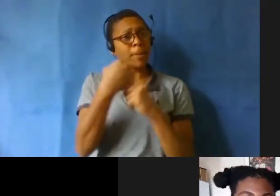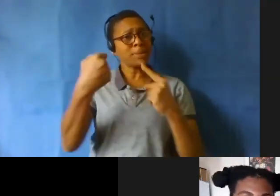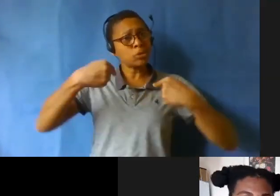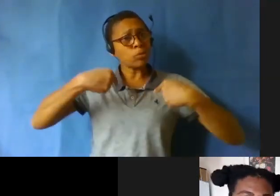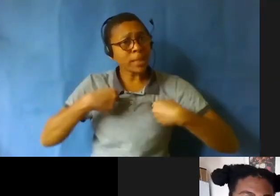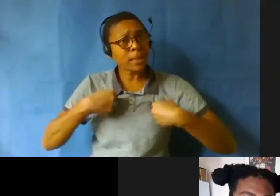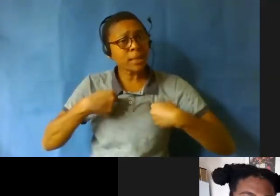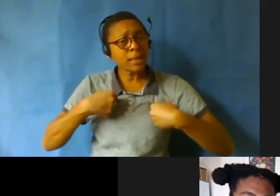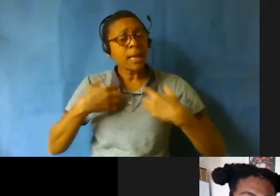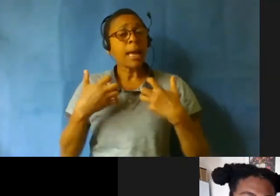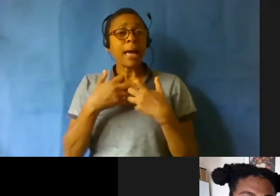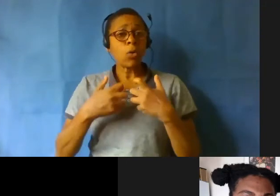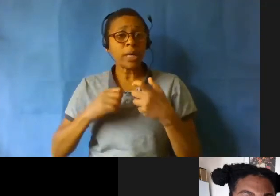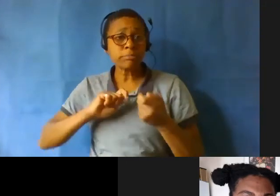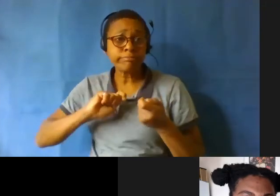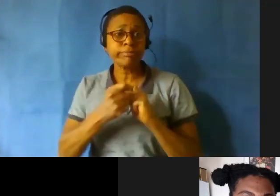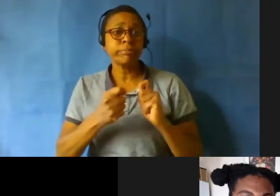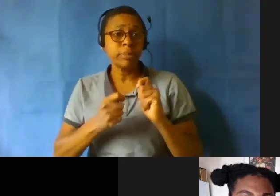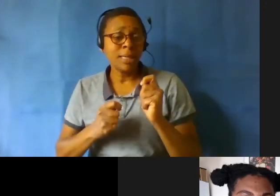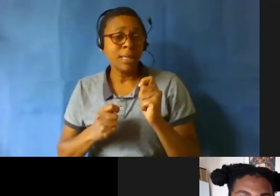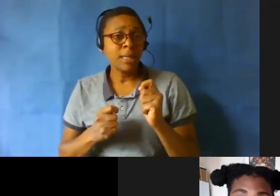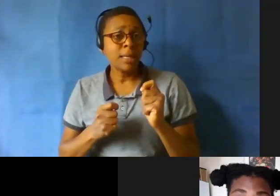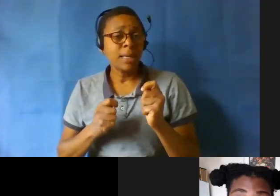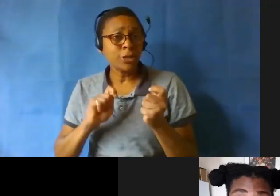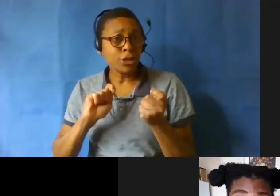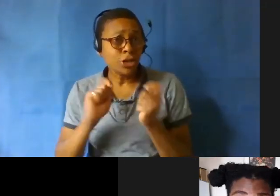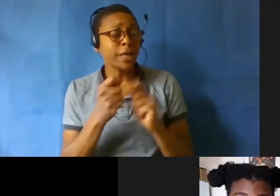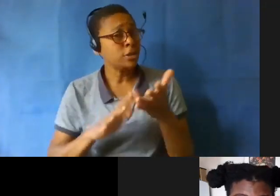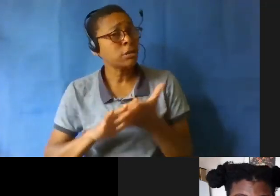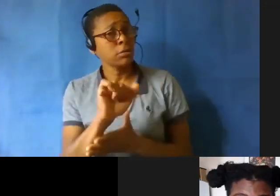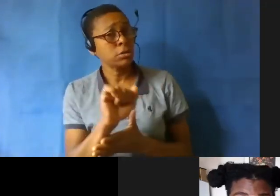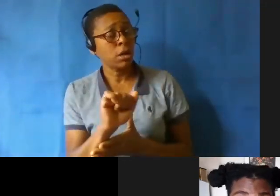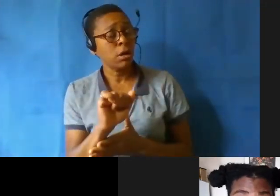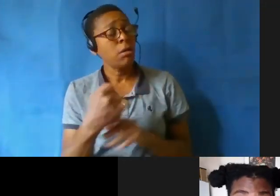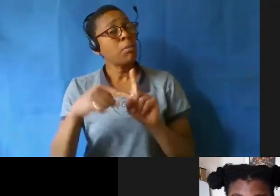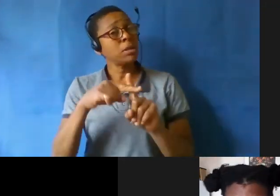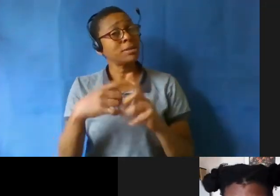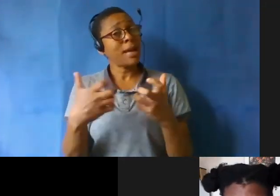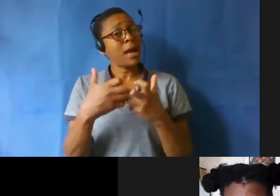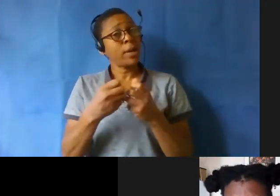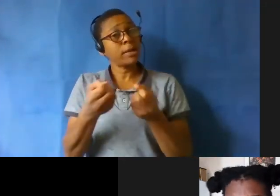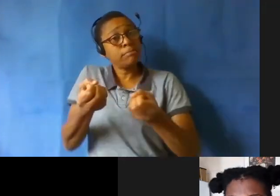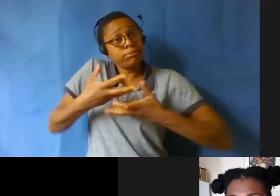as well as what we believe about ourselves and the world around us so